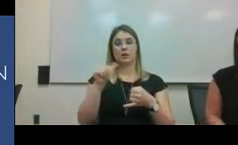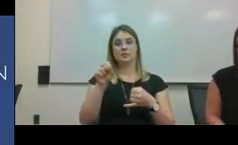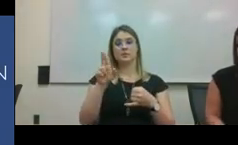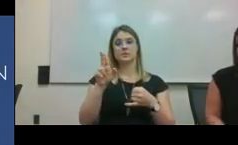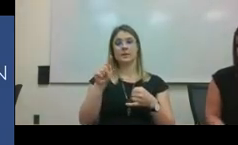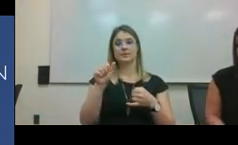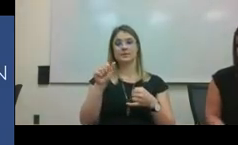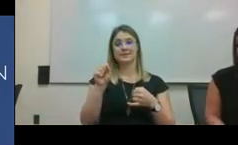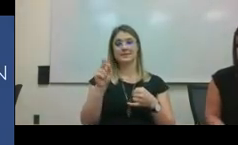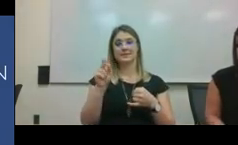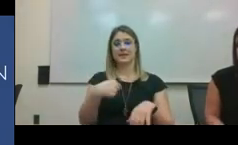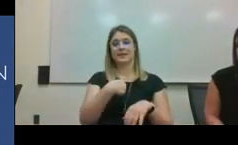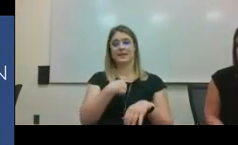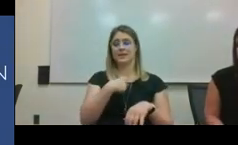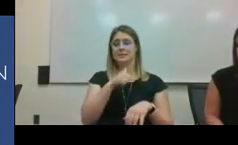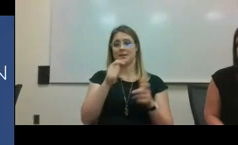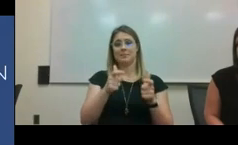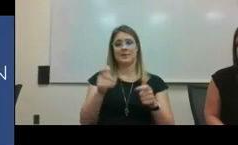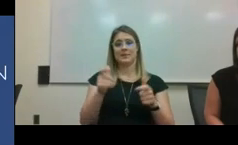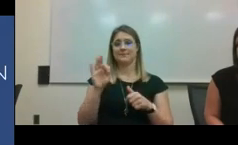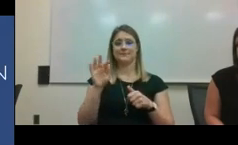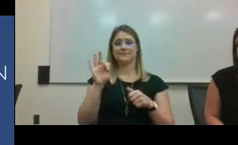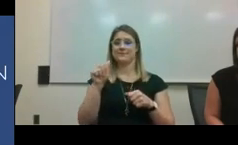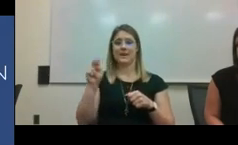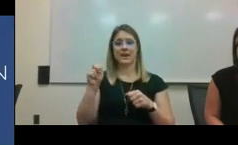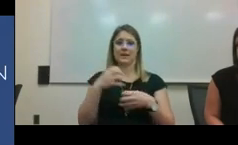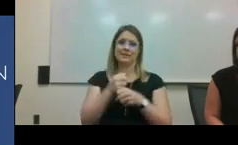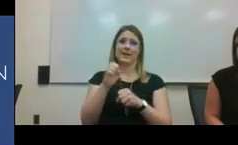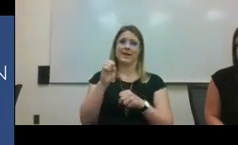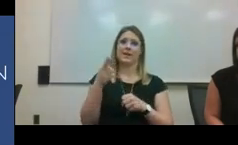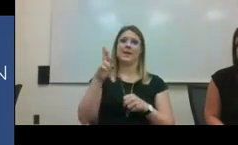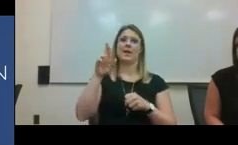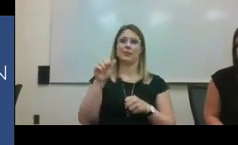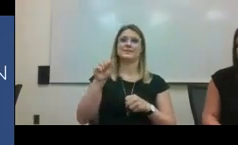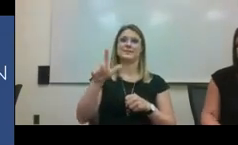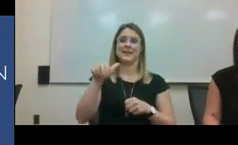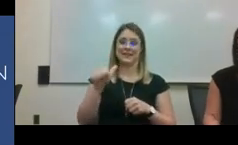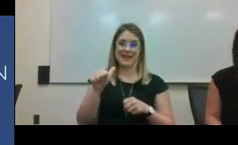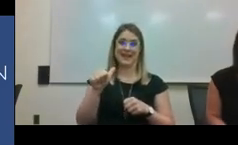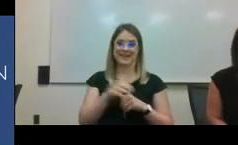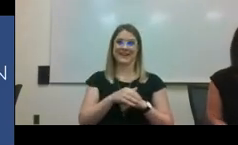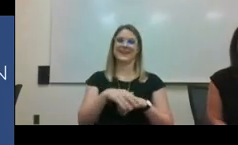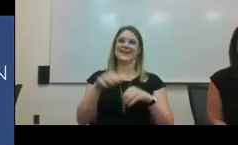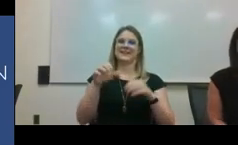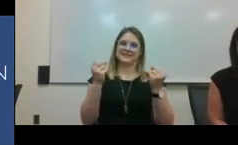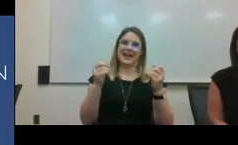I'm not a big fan of that acronym but it is a great sign language assessment.